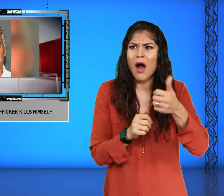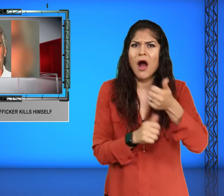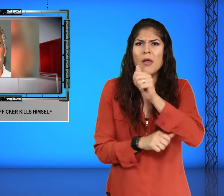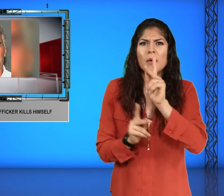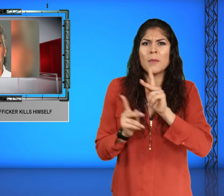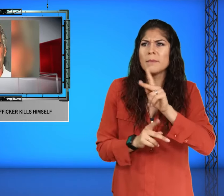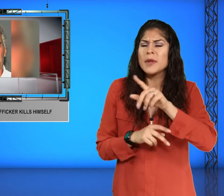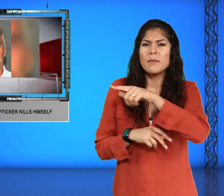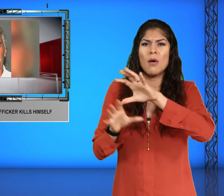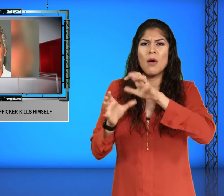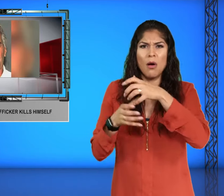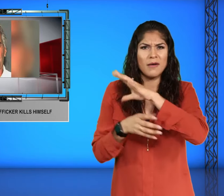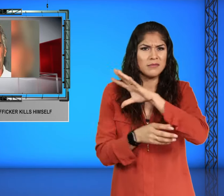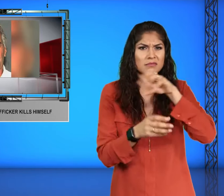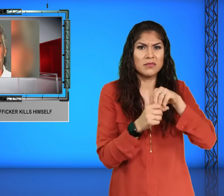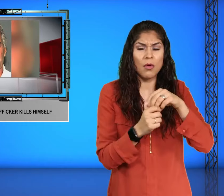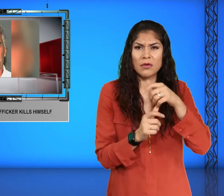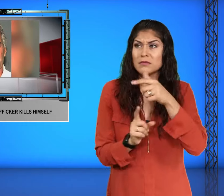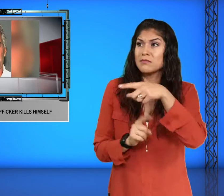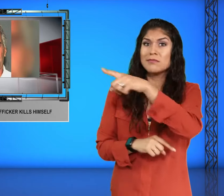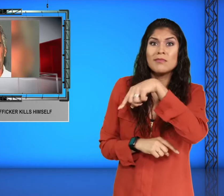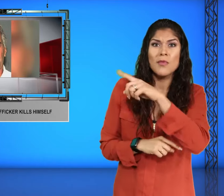several associates.